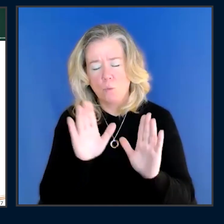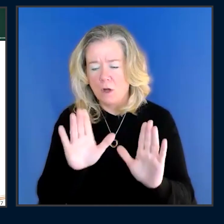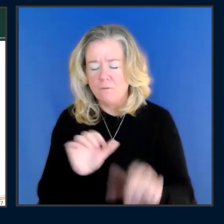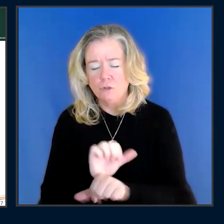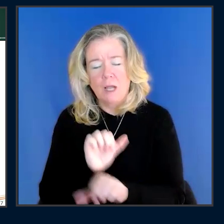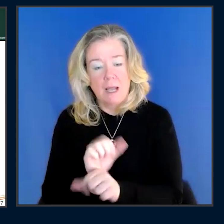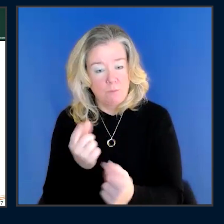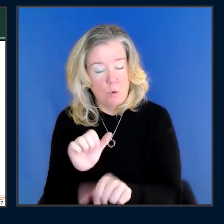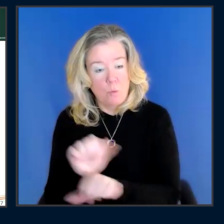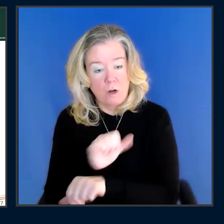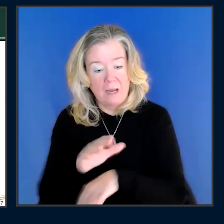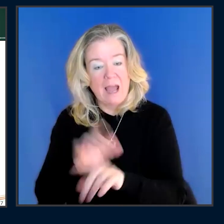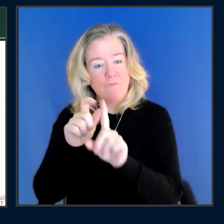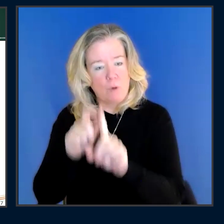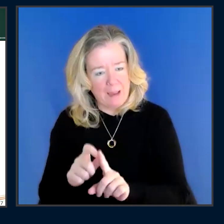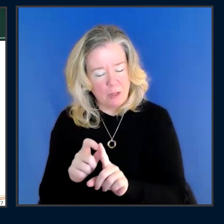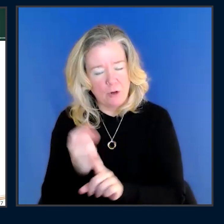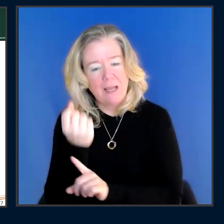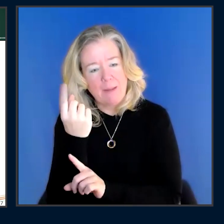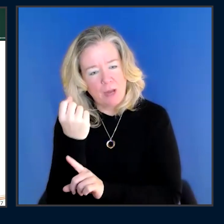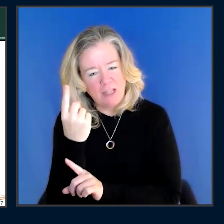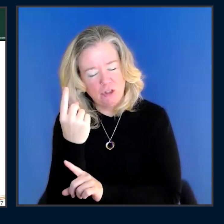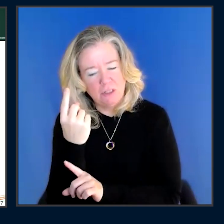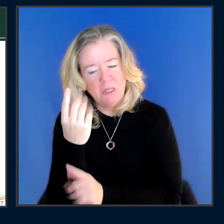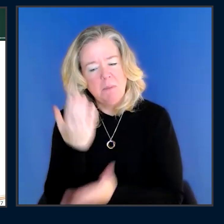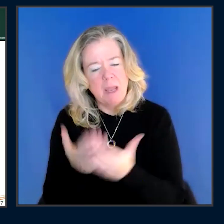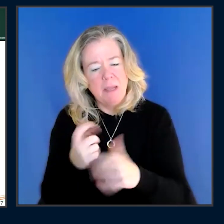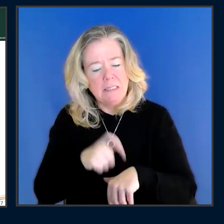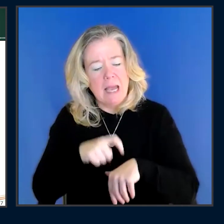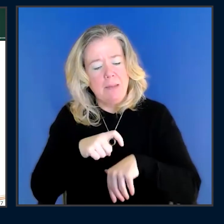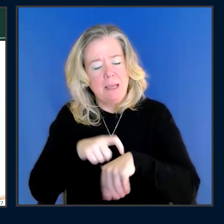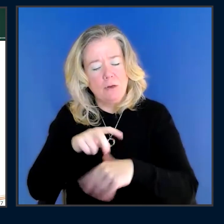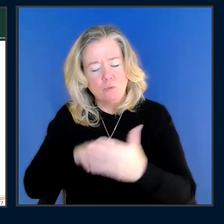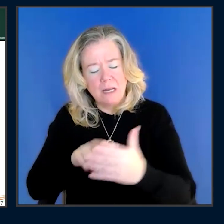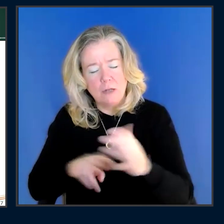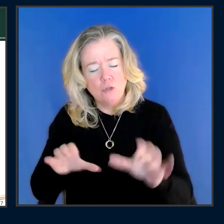working on vocabulary and comprehension and maybe timing reading or doing some phonics